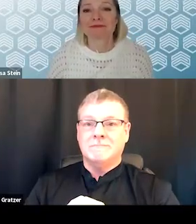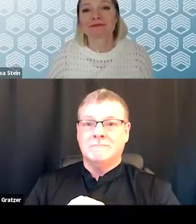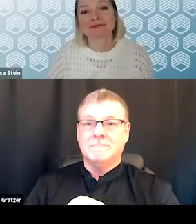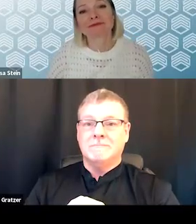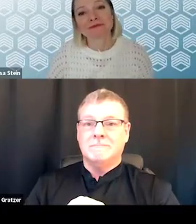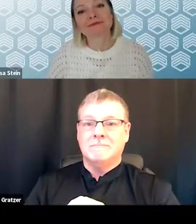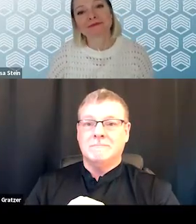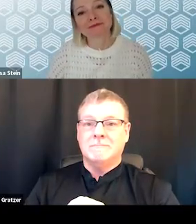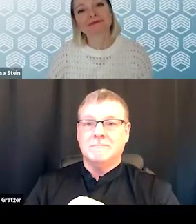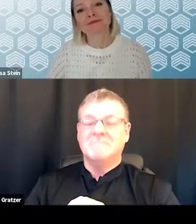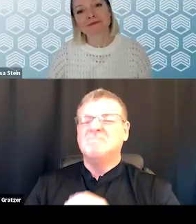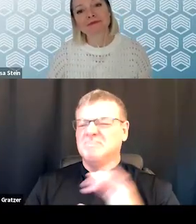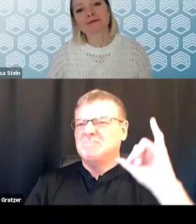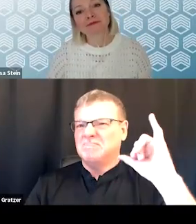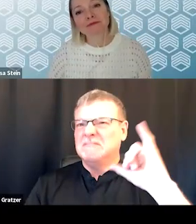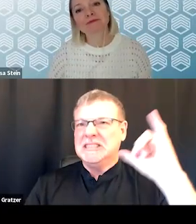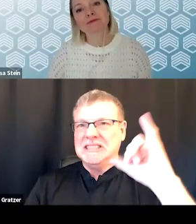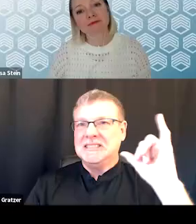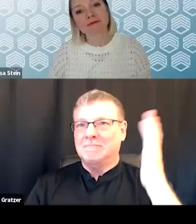Yeah, I would echo many of the things that Tandis mentioned.